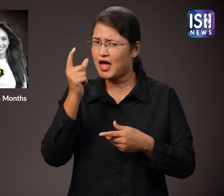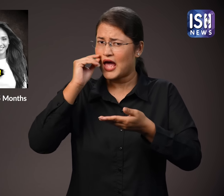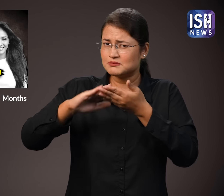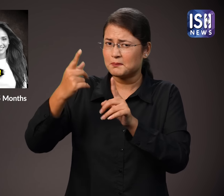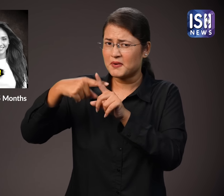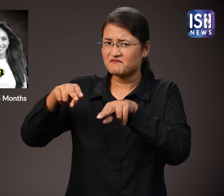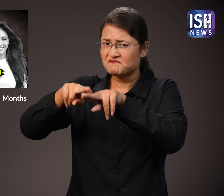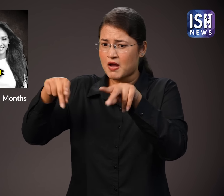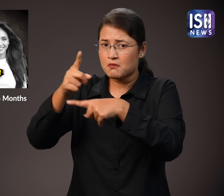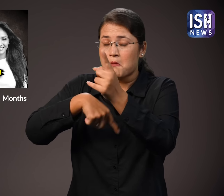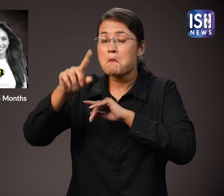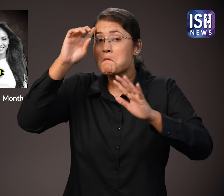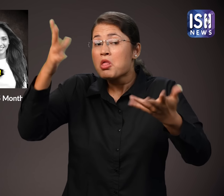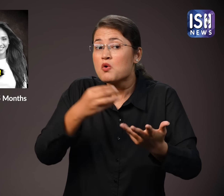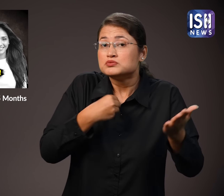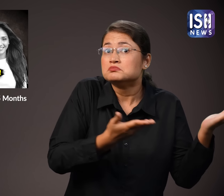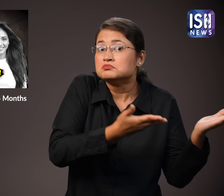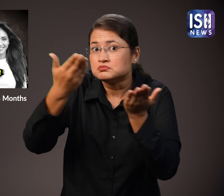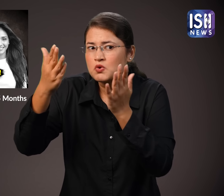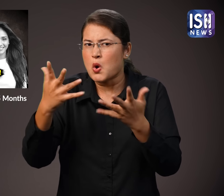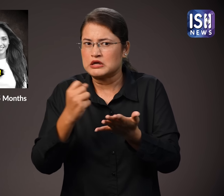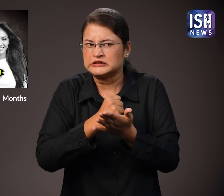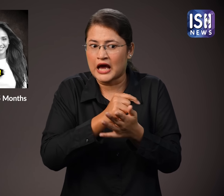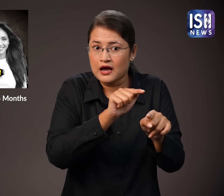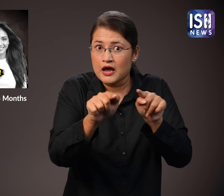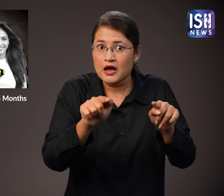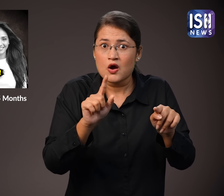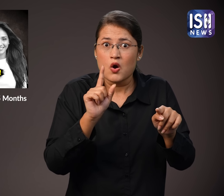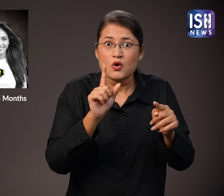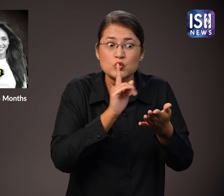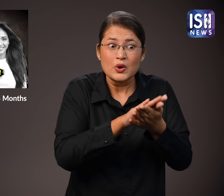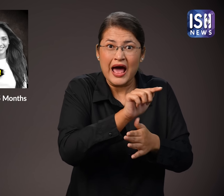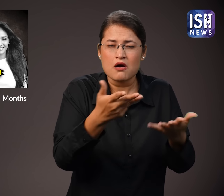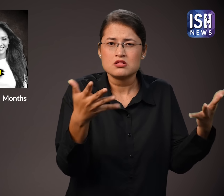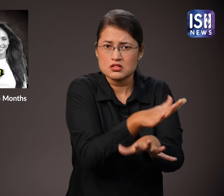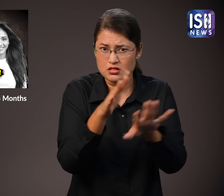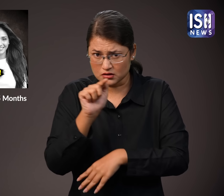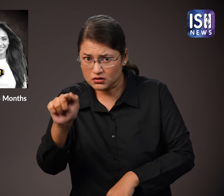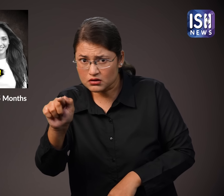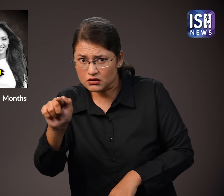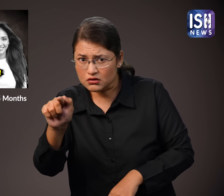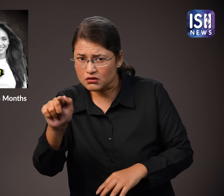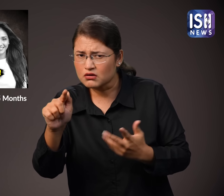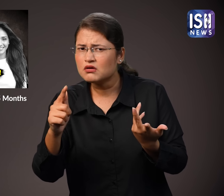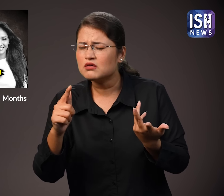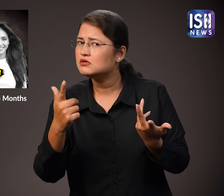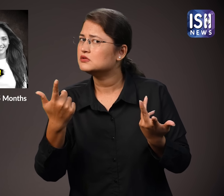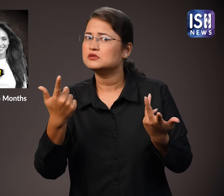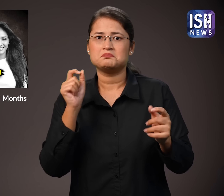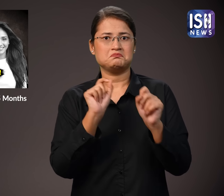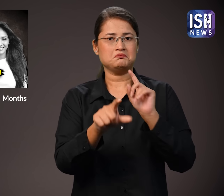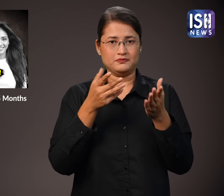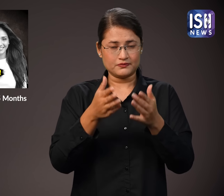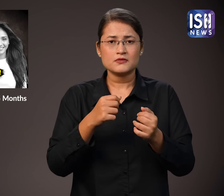Was evidence accidentally disturbed or intentionally removed by Samarth and his family? People asked.